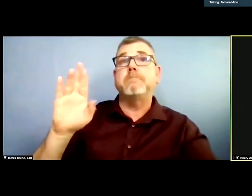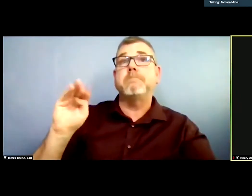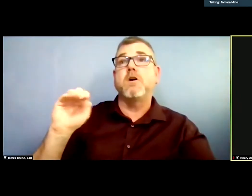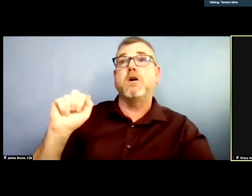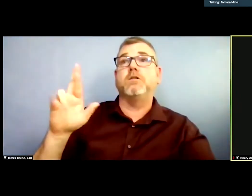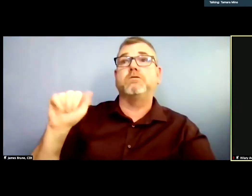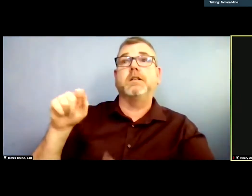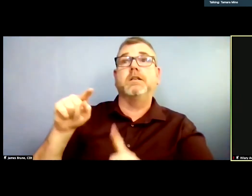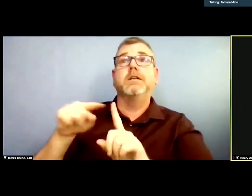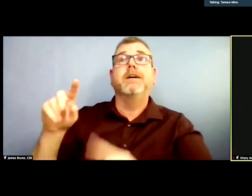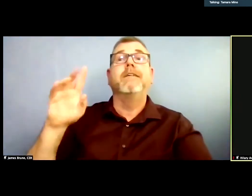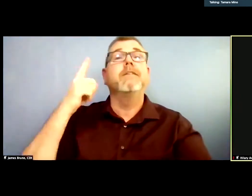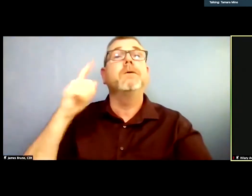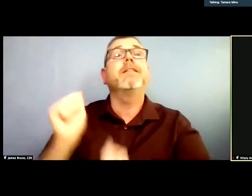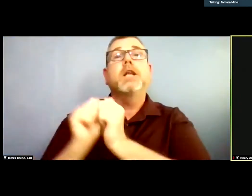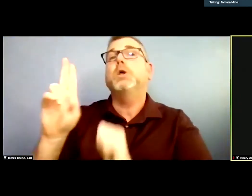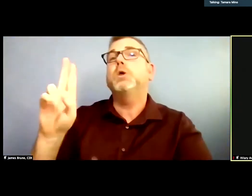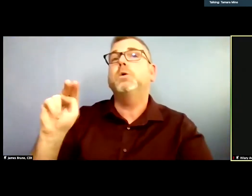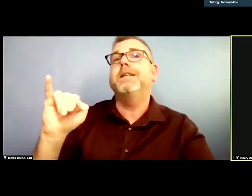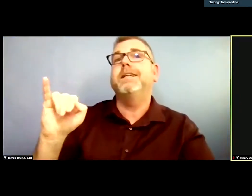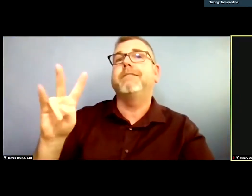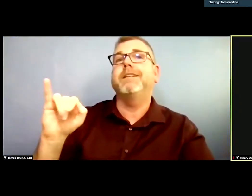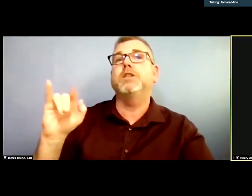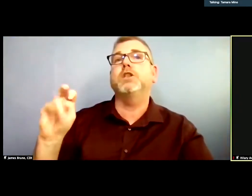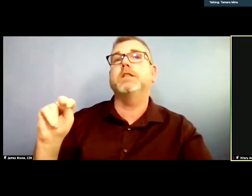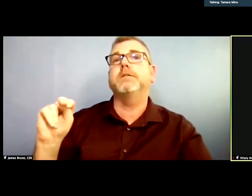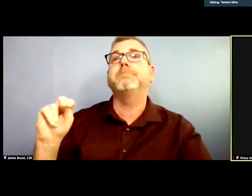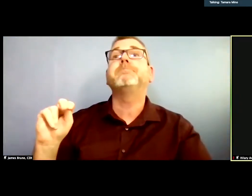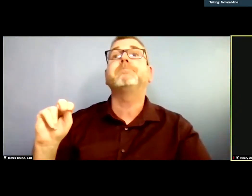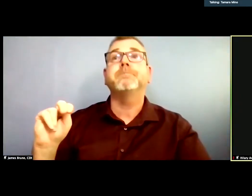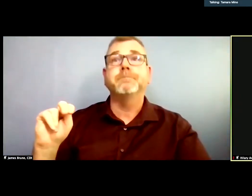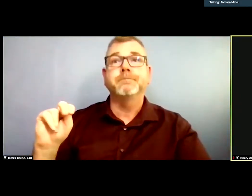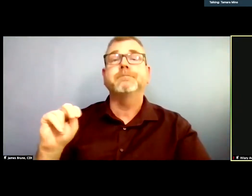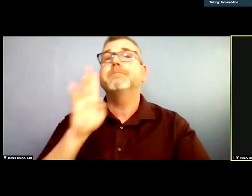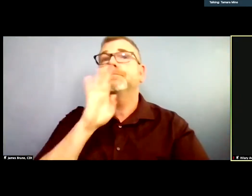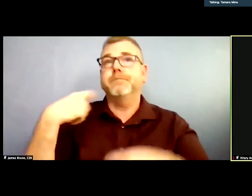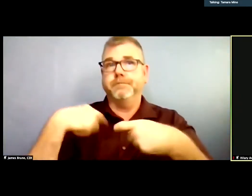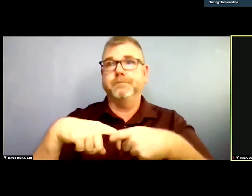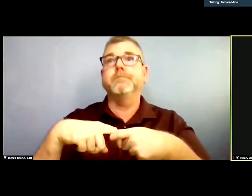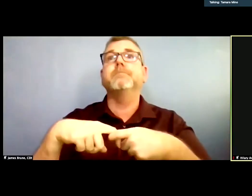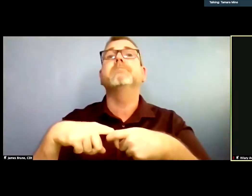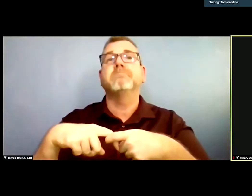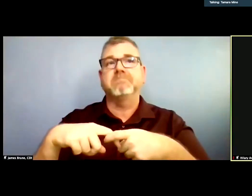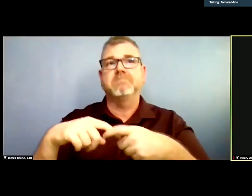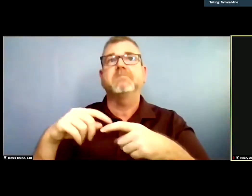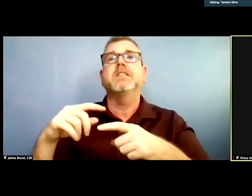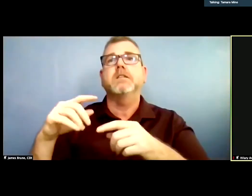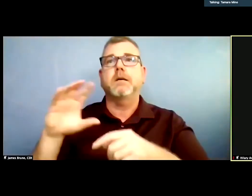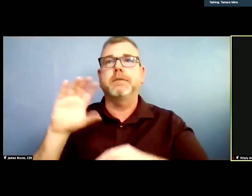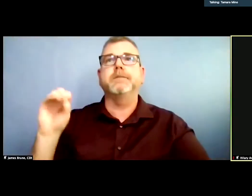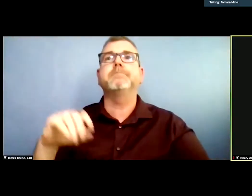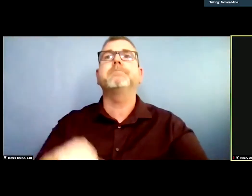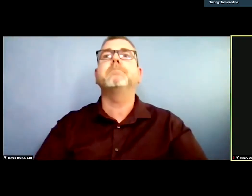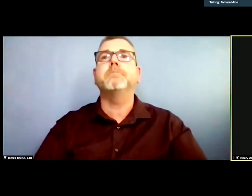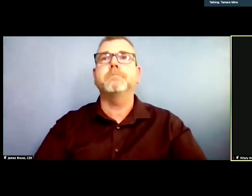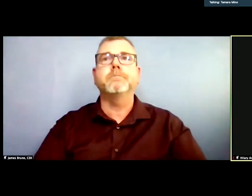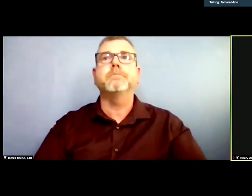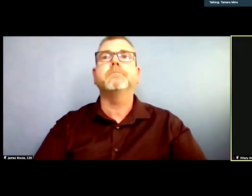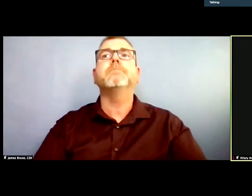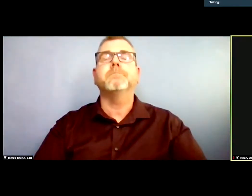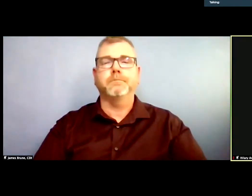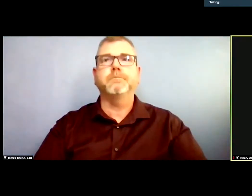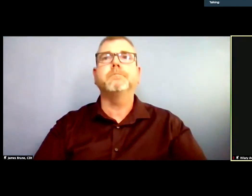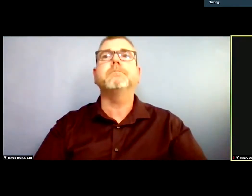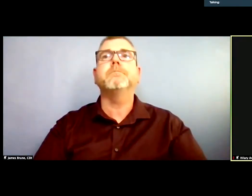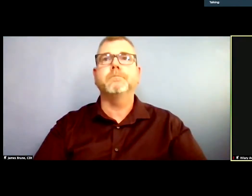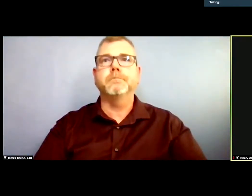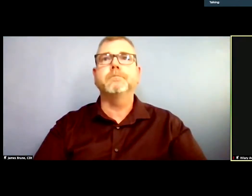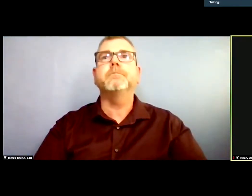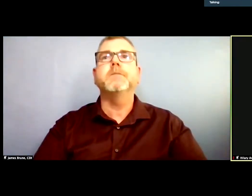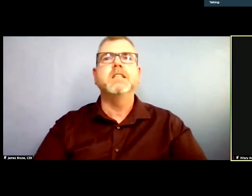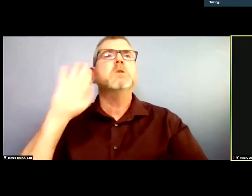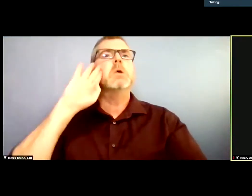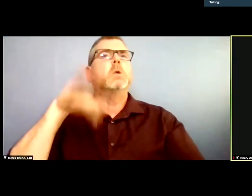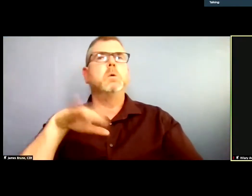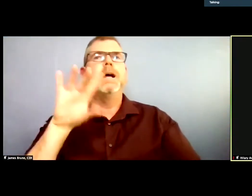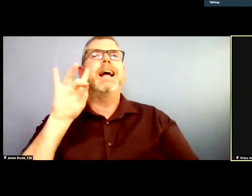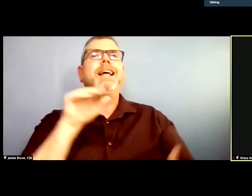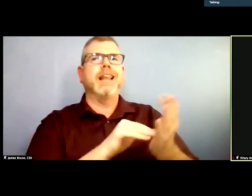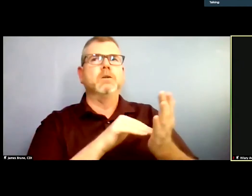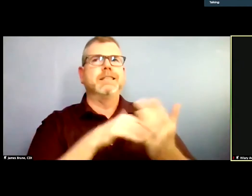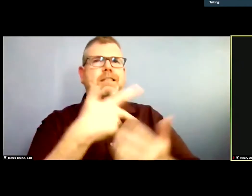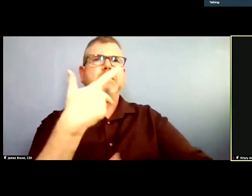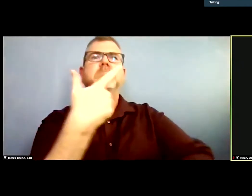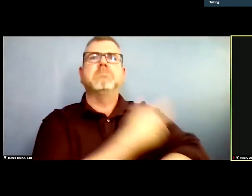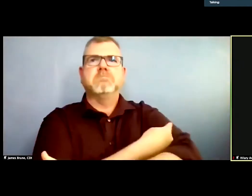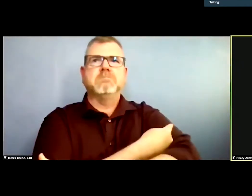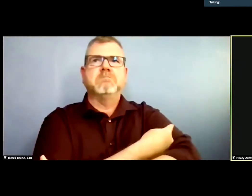so yes, we know they're gonna be a thousand doses daily ...